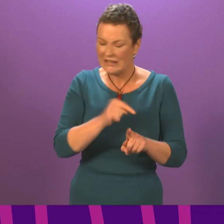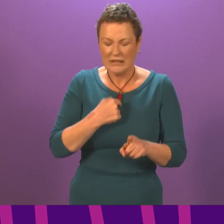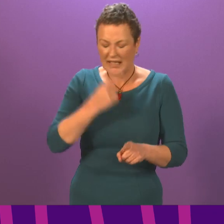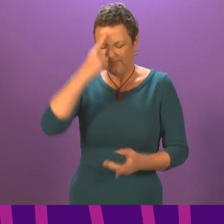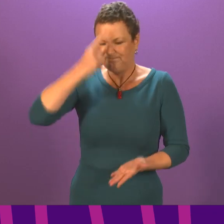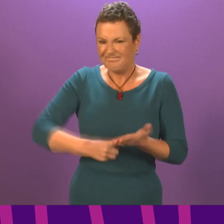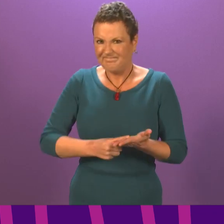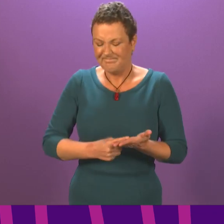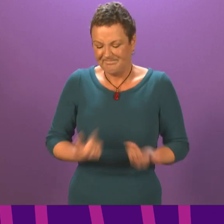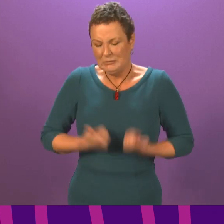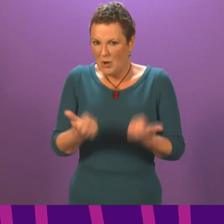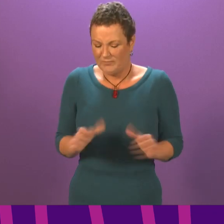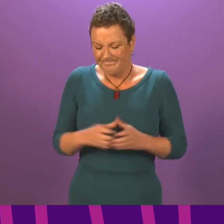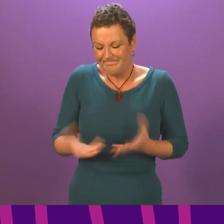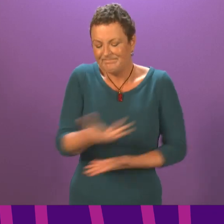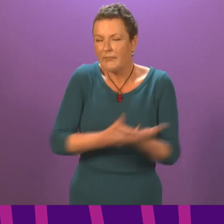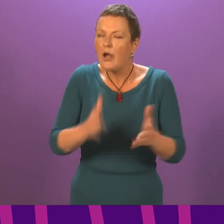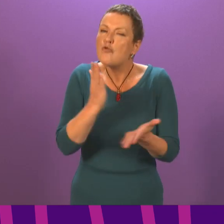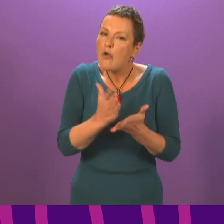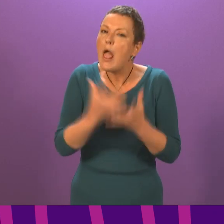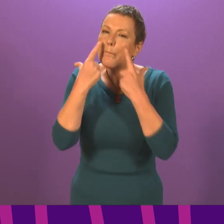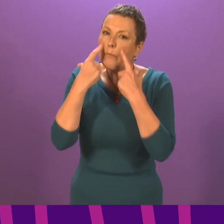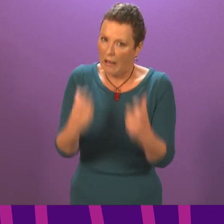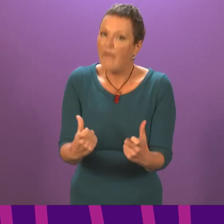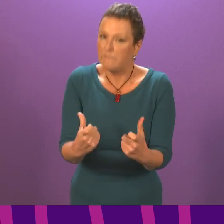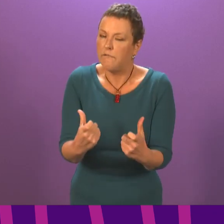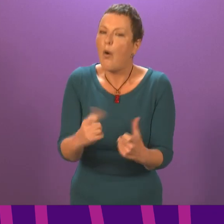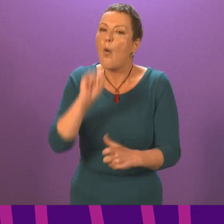confirm that this morning, the Cabinet decided, as a precaution, to review the levels again